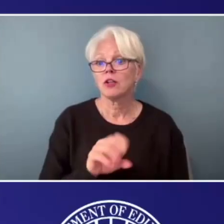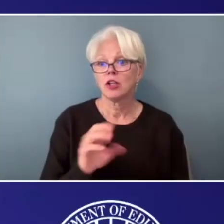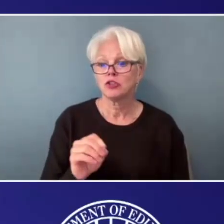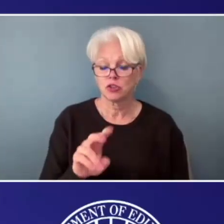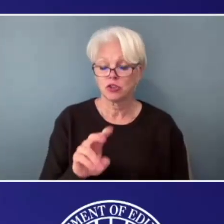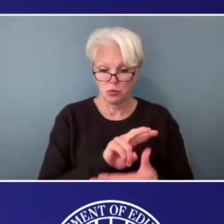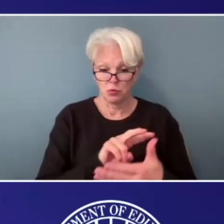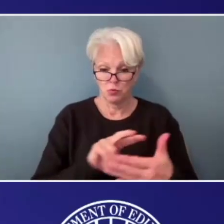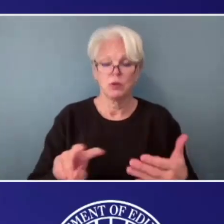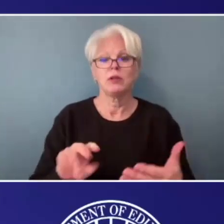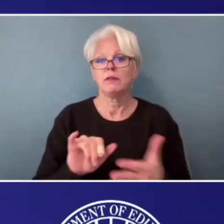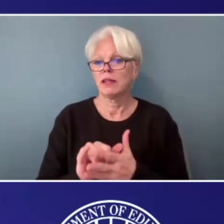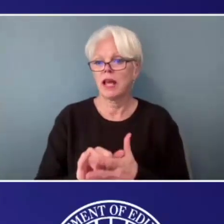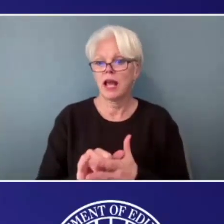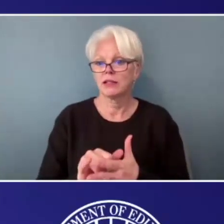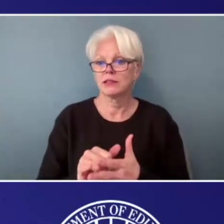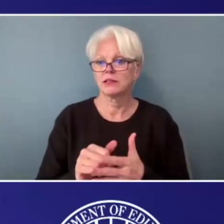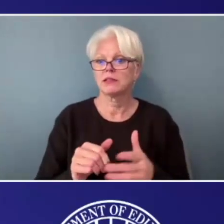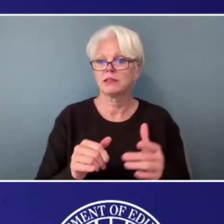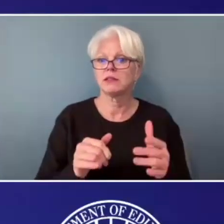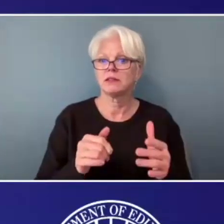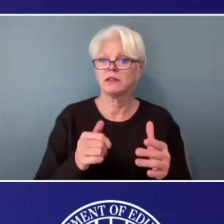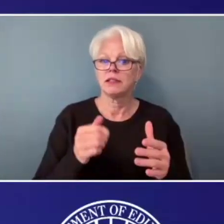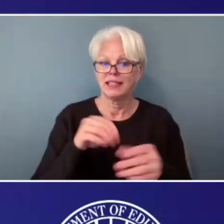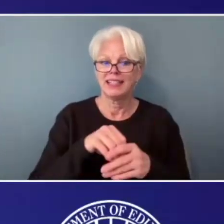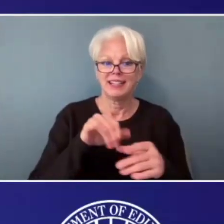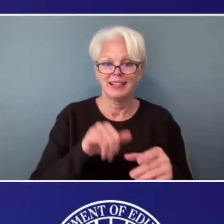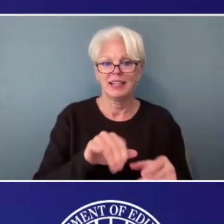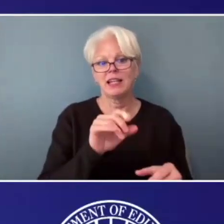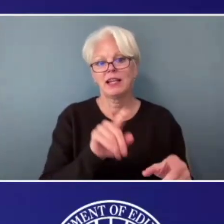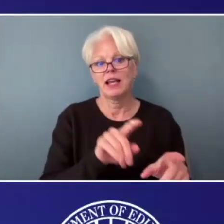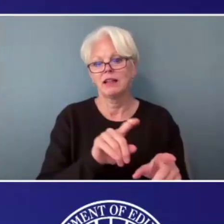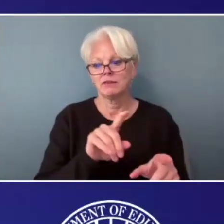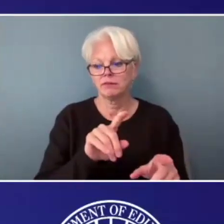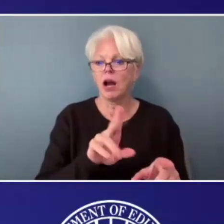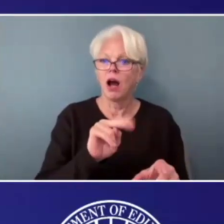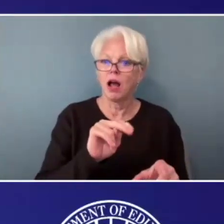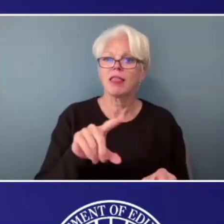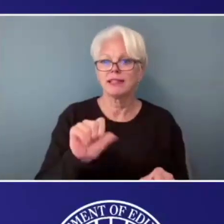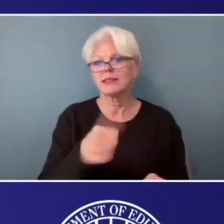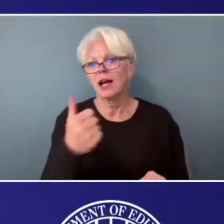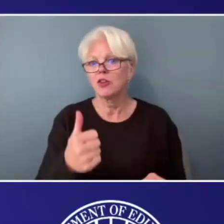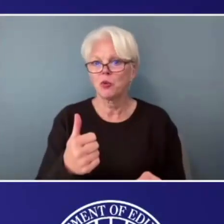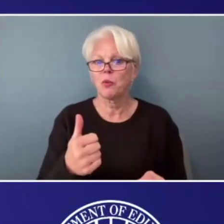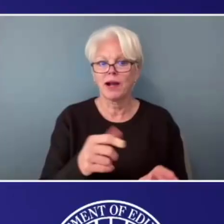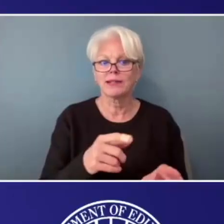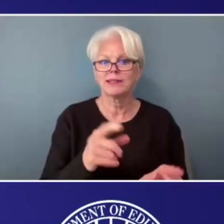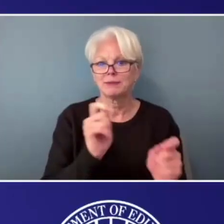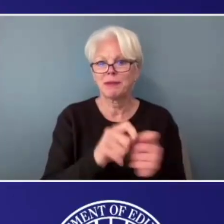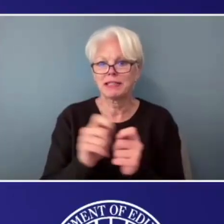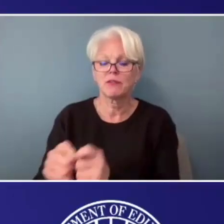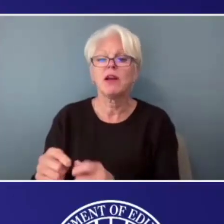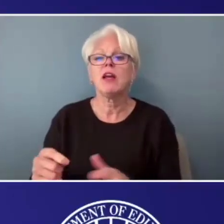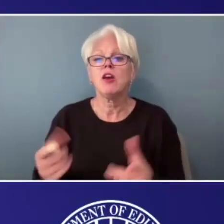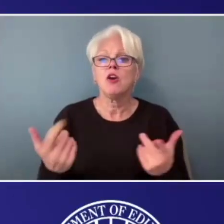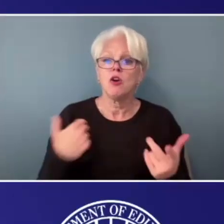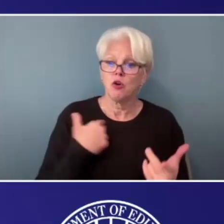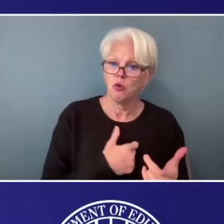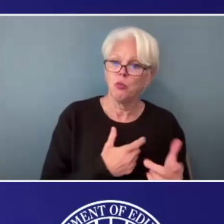within that unless otherwise specified within this part. You know, we operate off the basis that Congress knew that that exception in 428H was there,